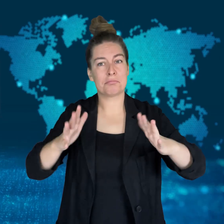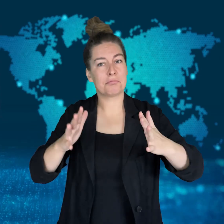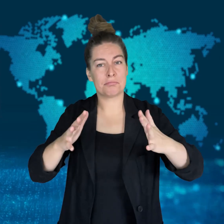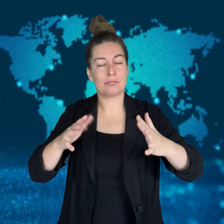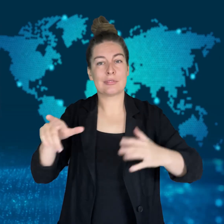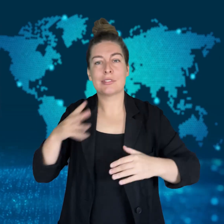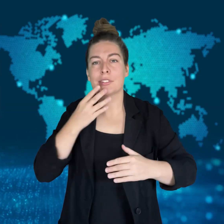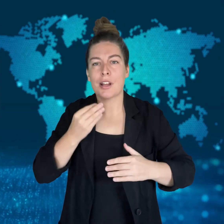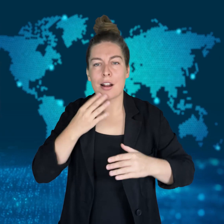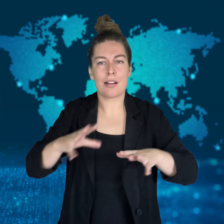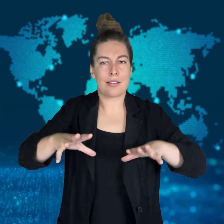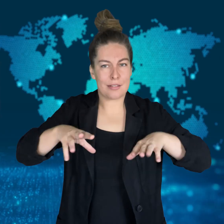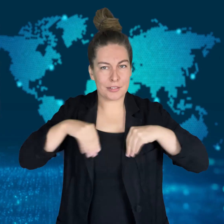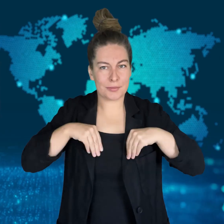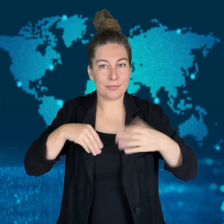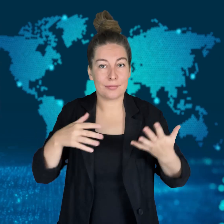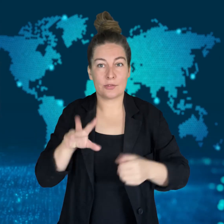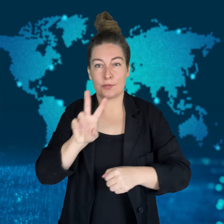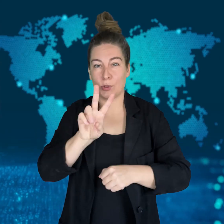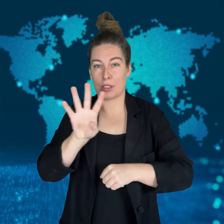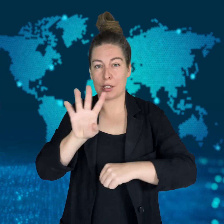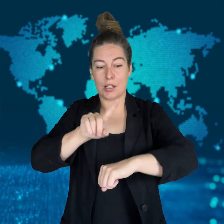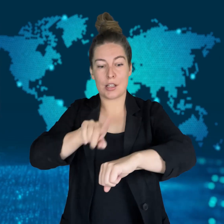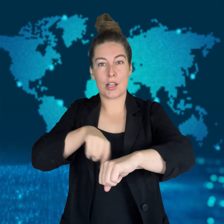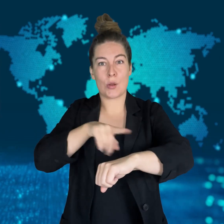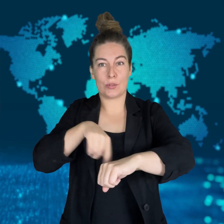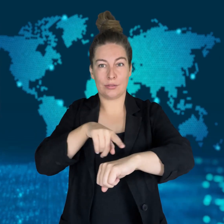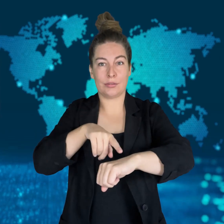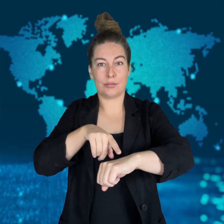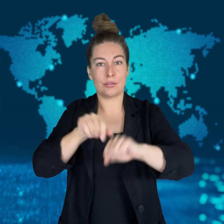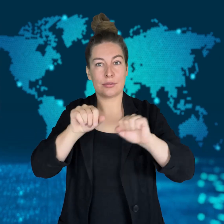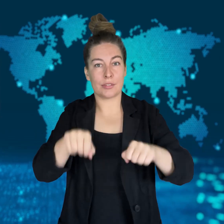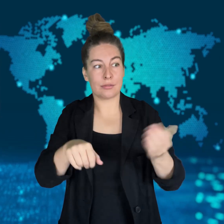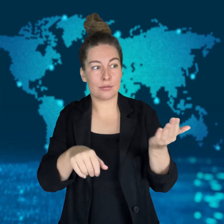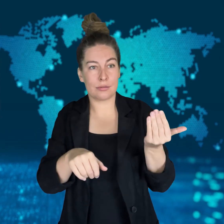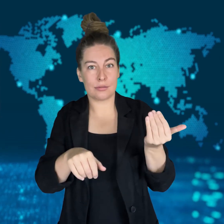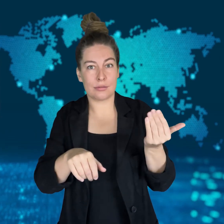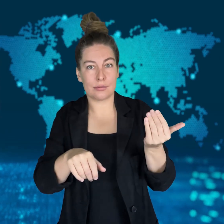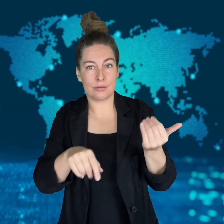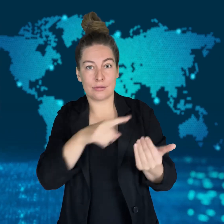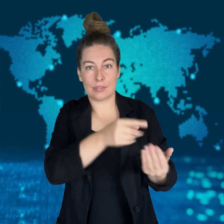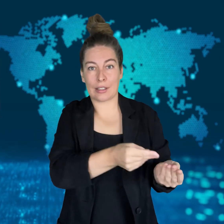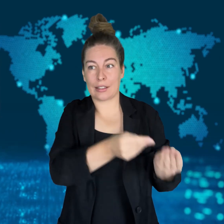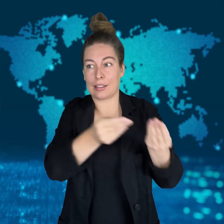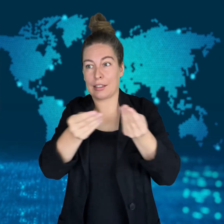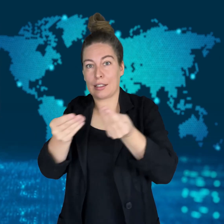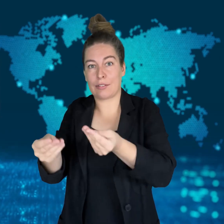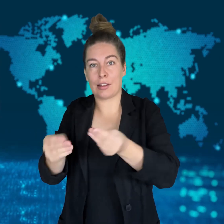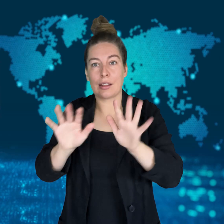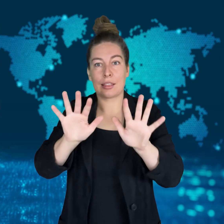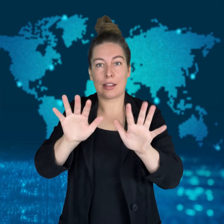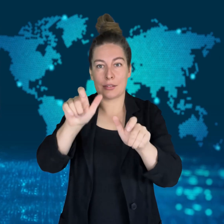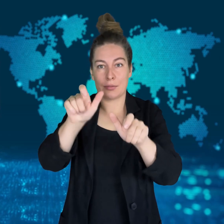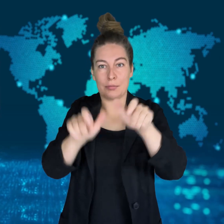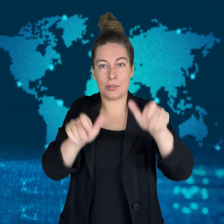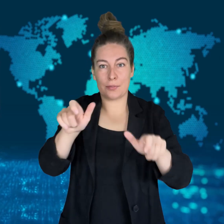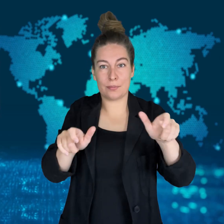in exchange for 30 Palestinian prisoners.